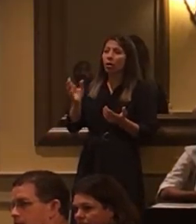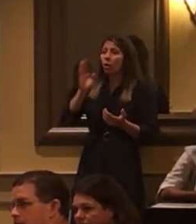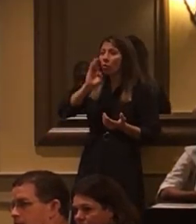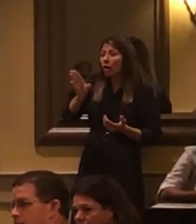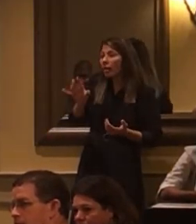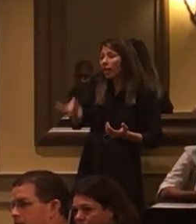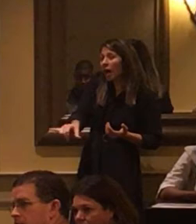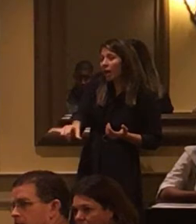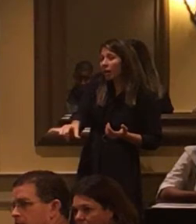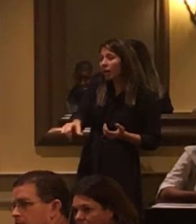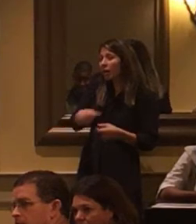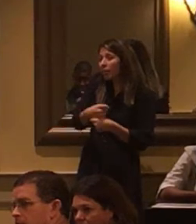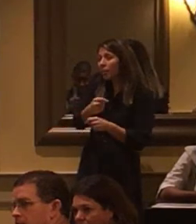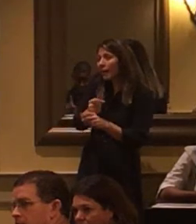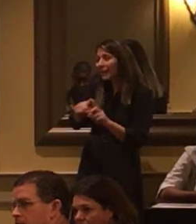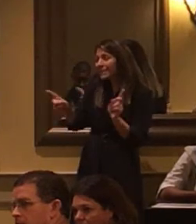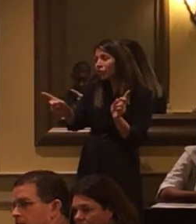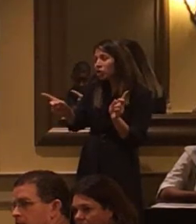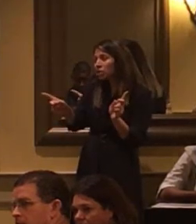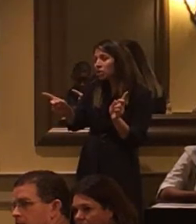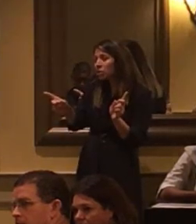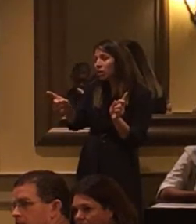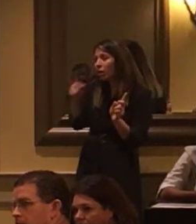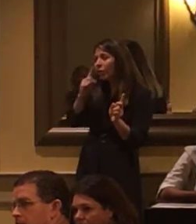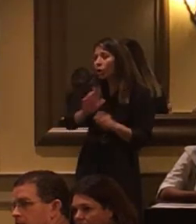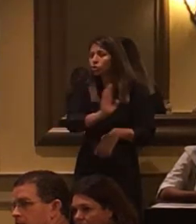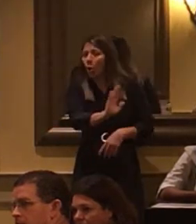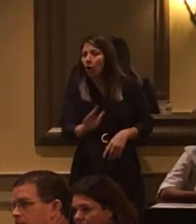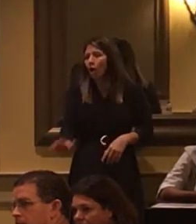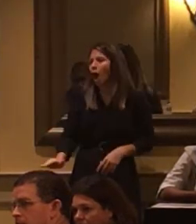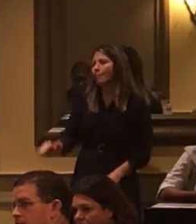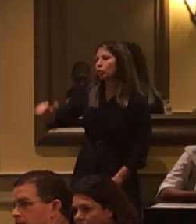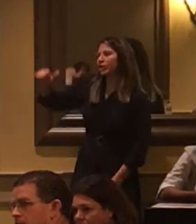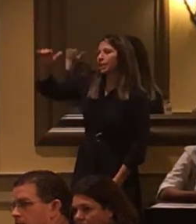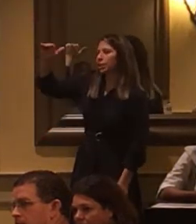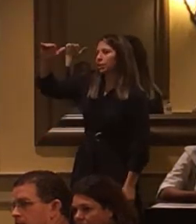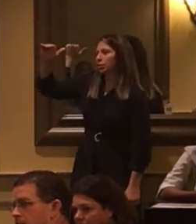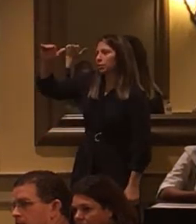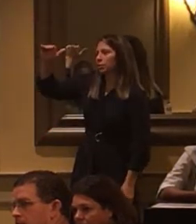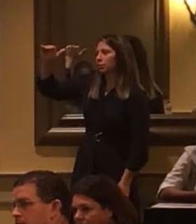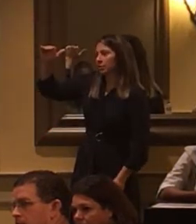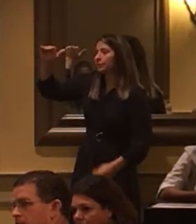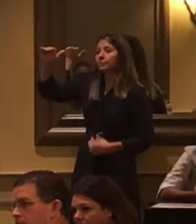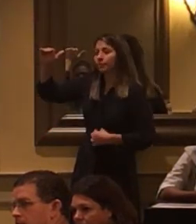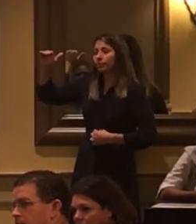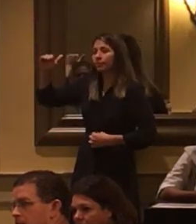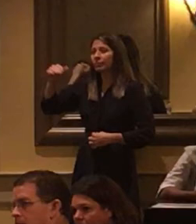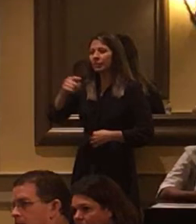might make a difference in the way that you were raised in school?